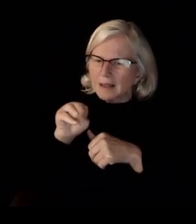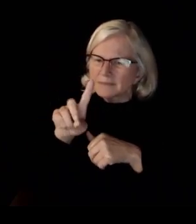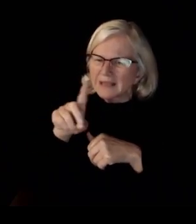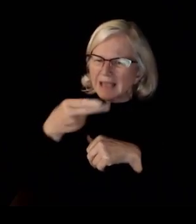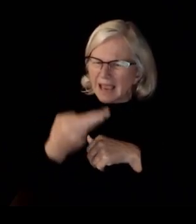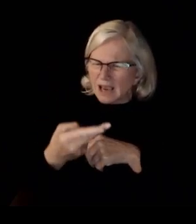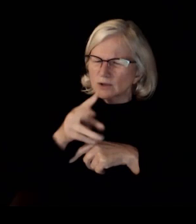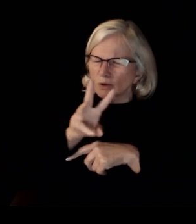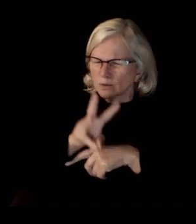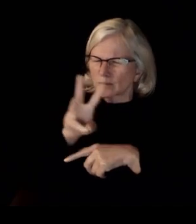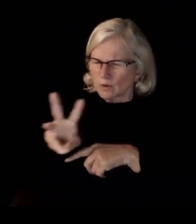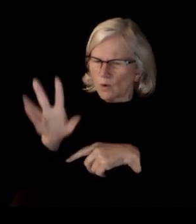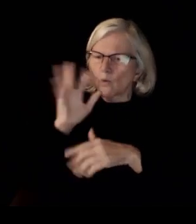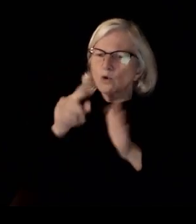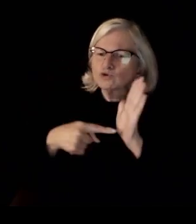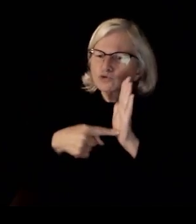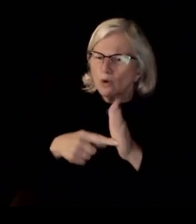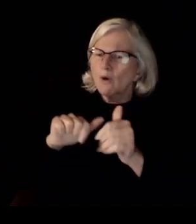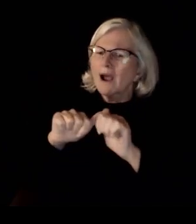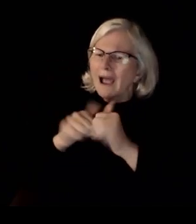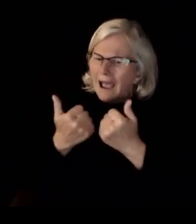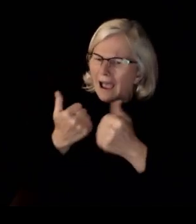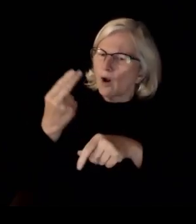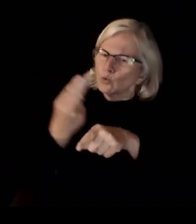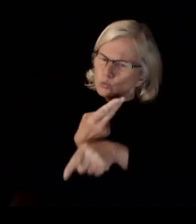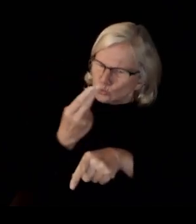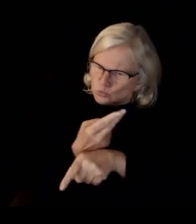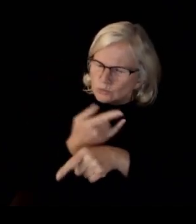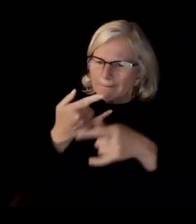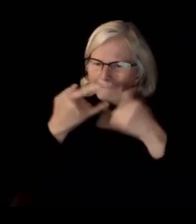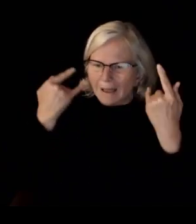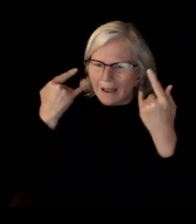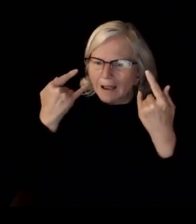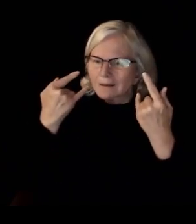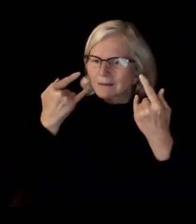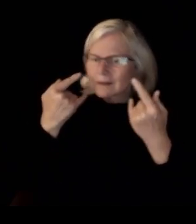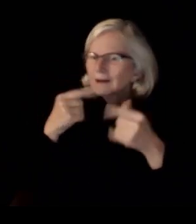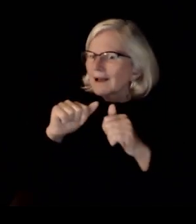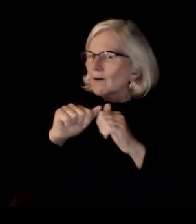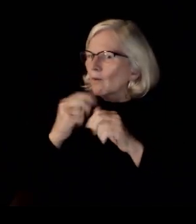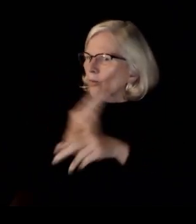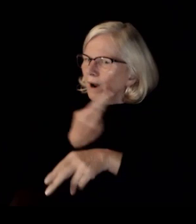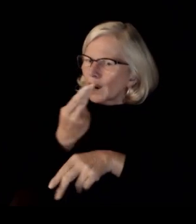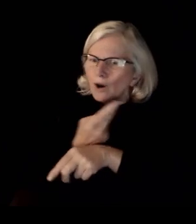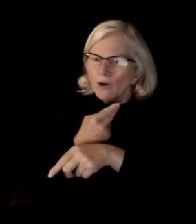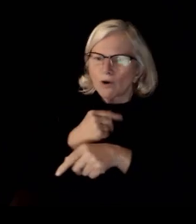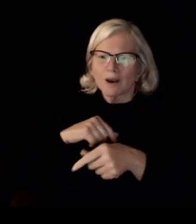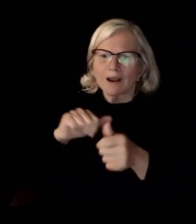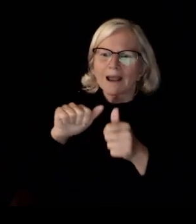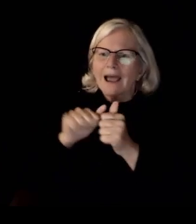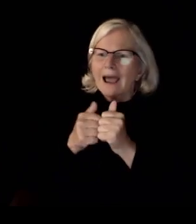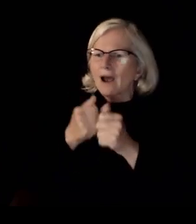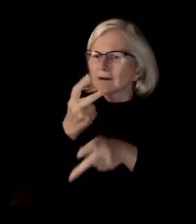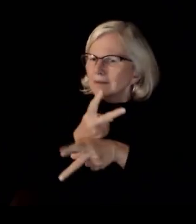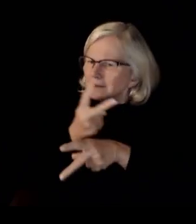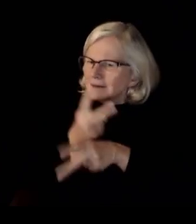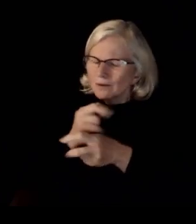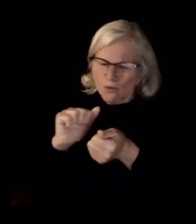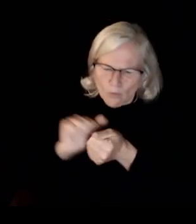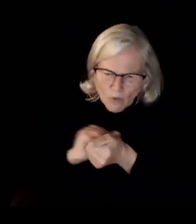wearing and and mask and care of masks um but just a you know a good routine of having